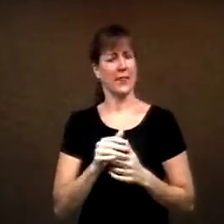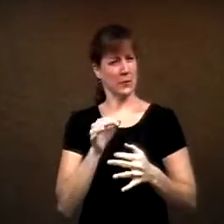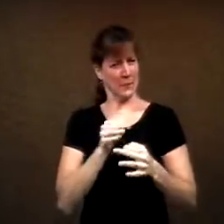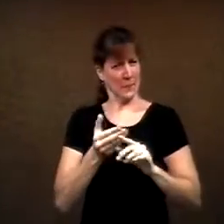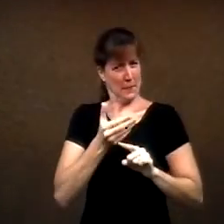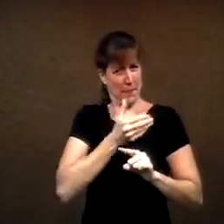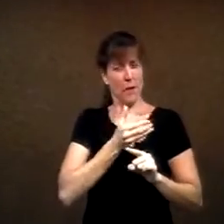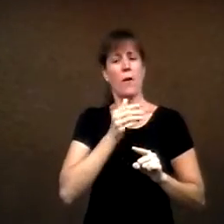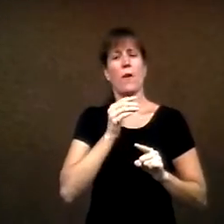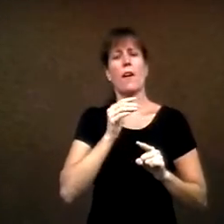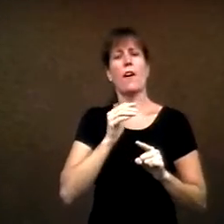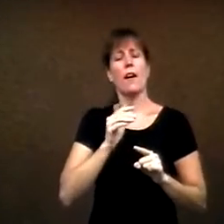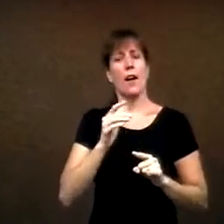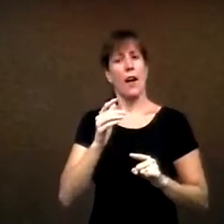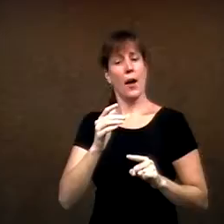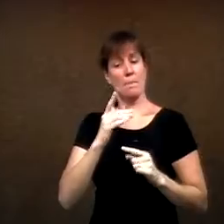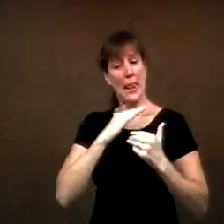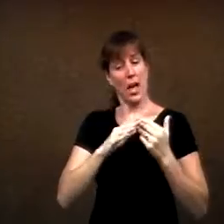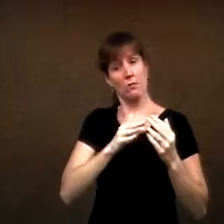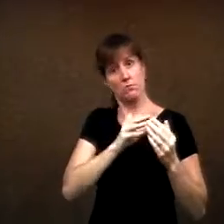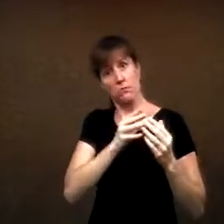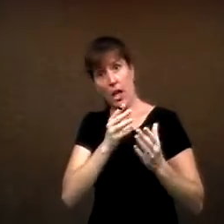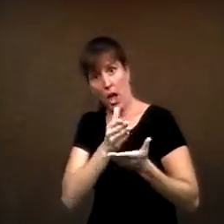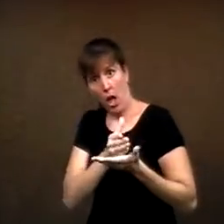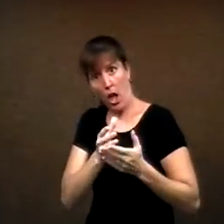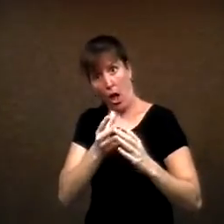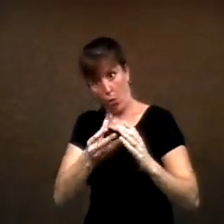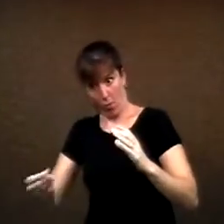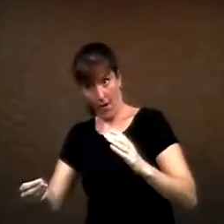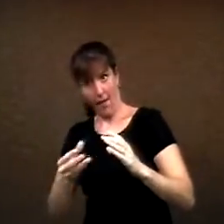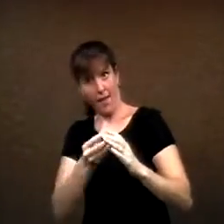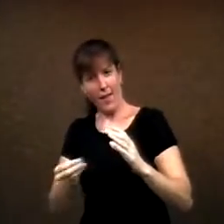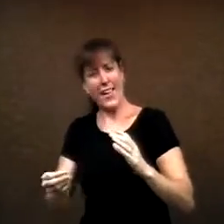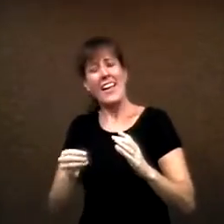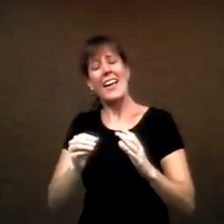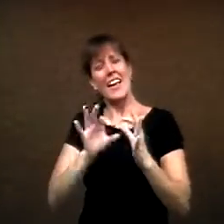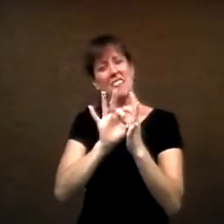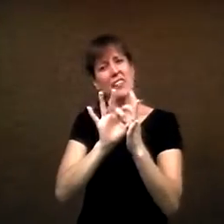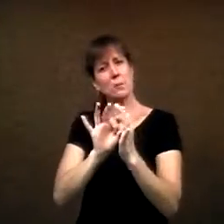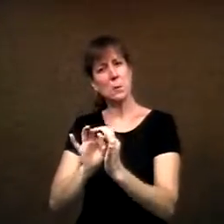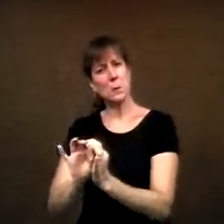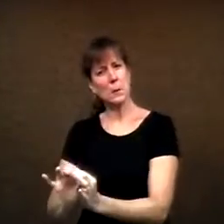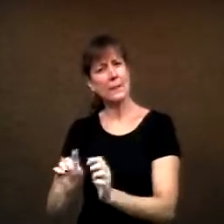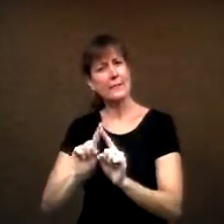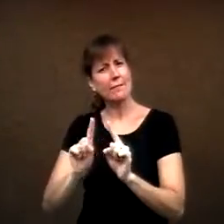and there's a difference in *size*, between many of these vessels. The largest tubes, and you can think